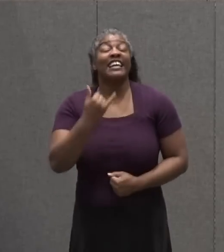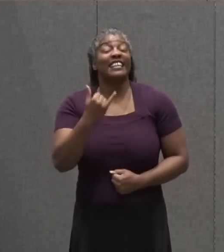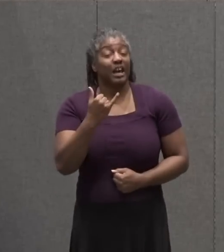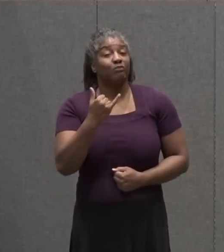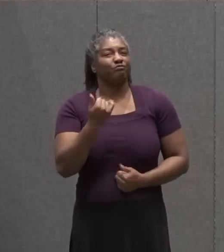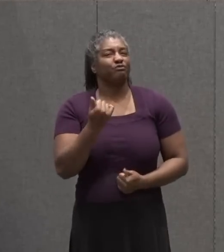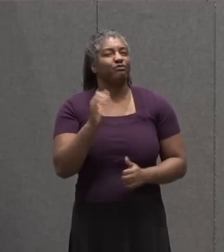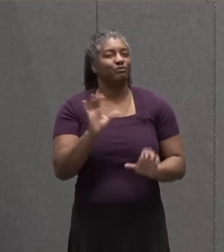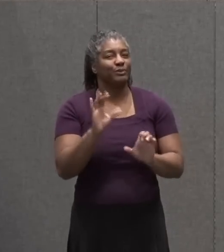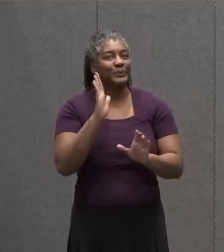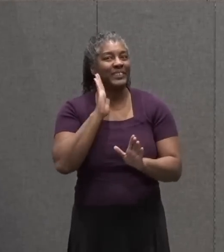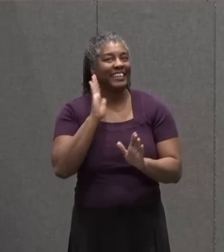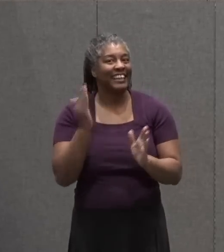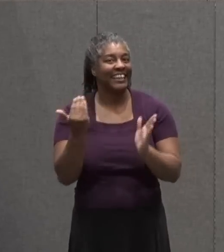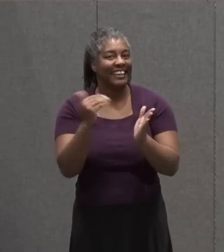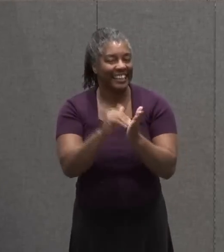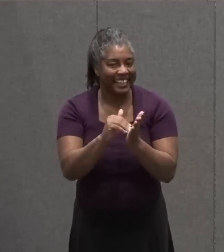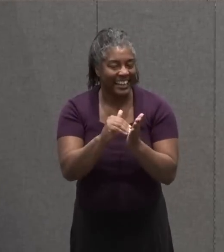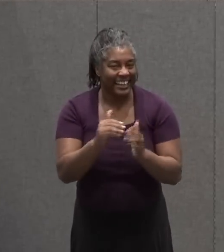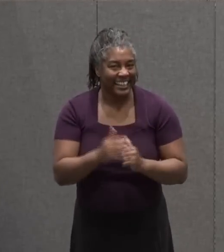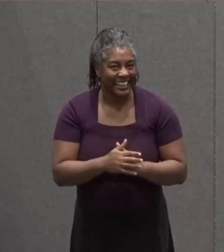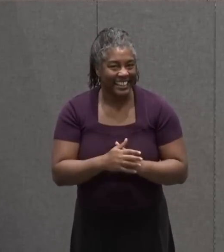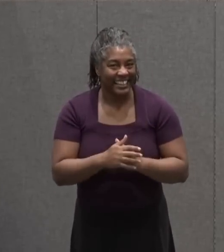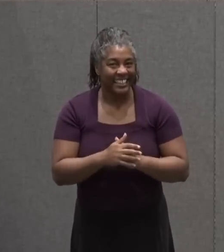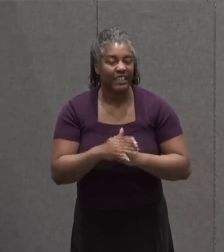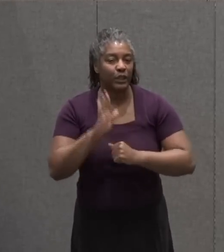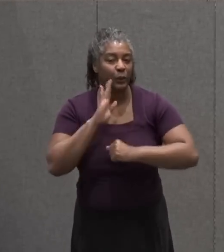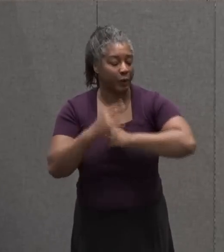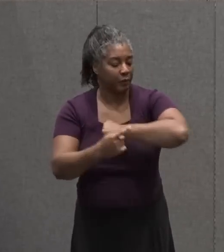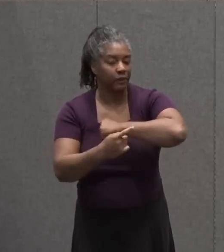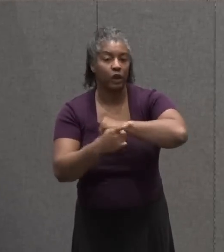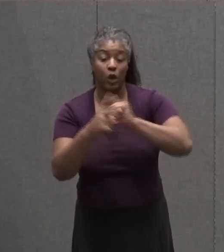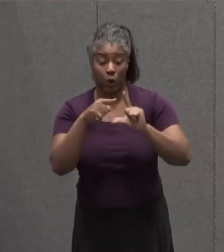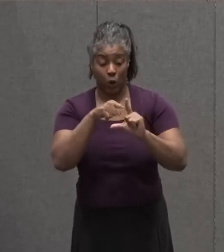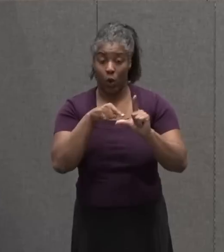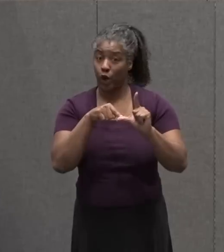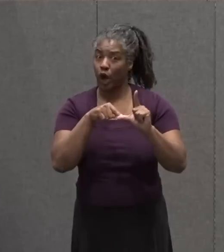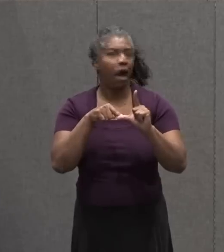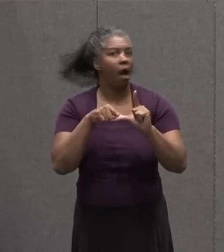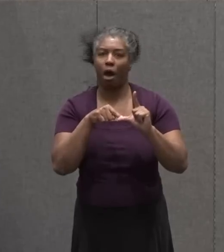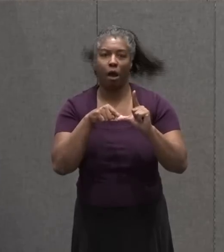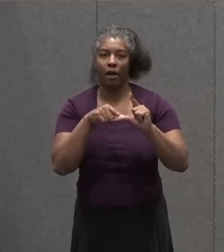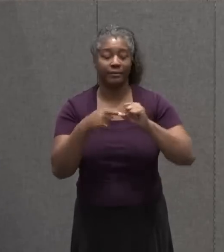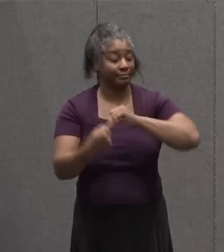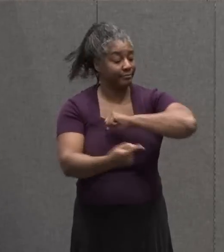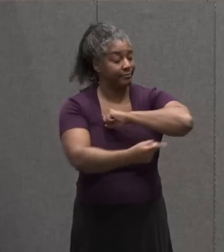we're going to point to our elbows like this, okay? Point to our elbows instead of say corners,